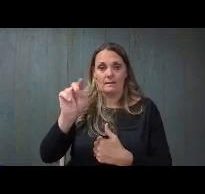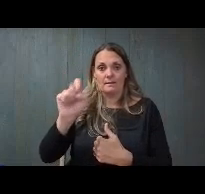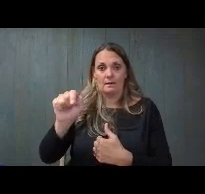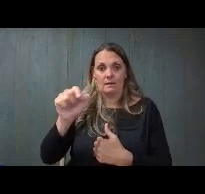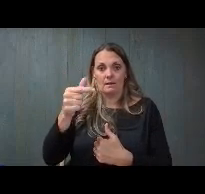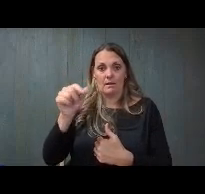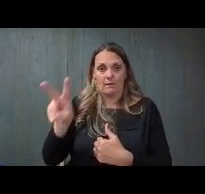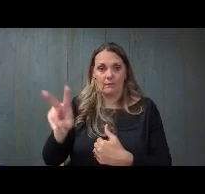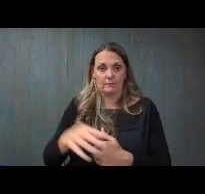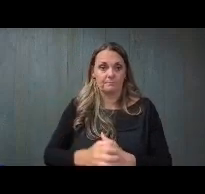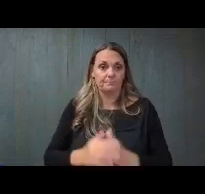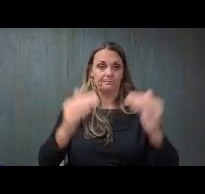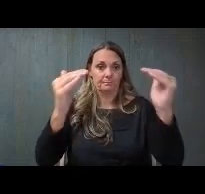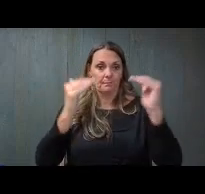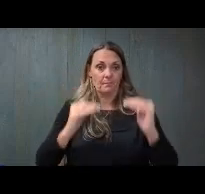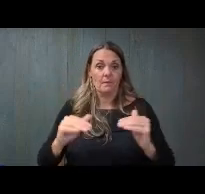The RFI proposals are due